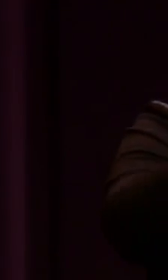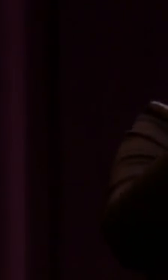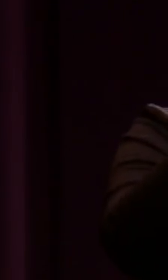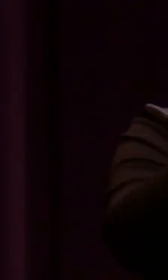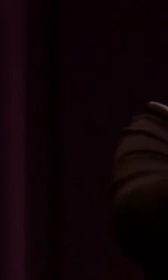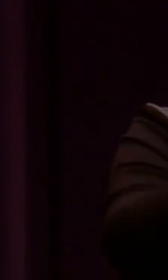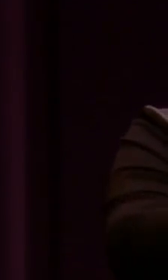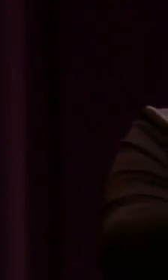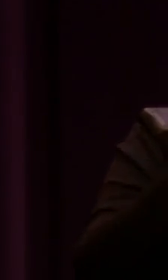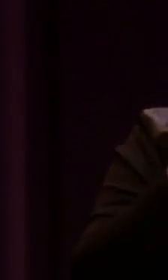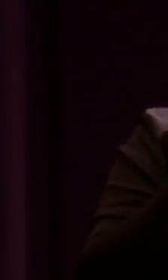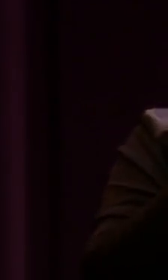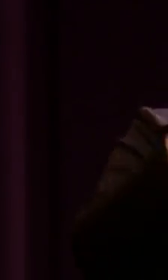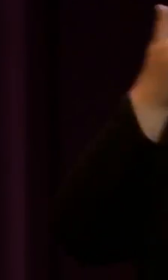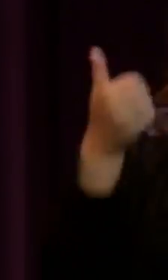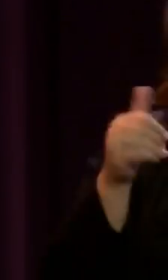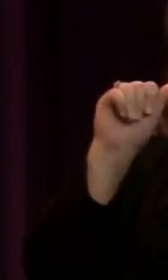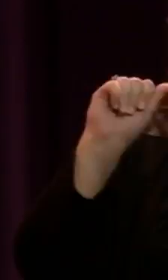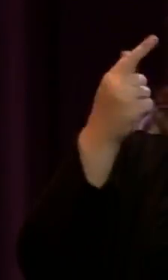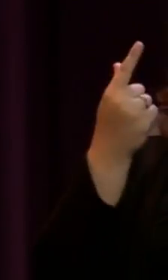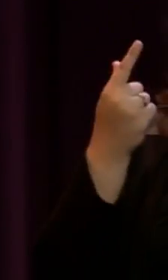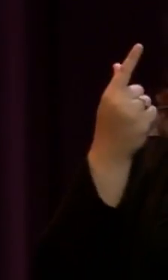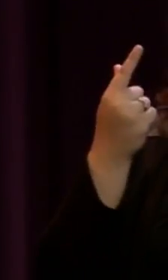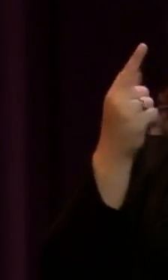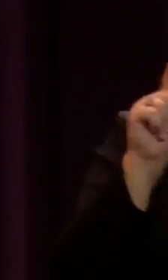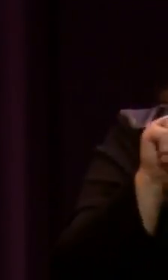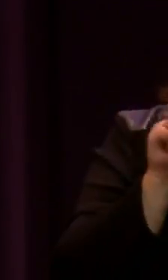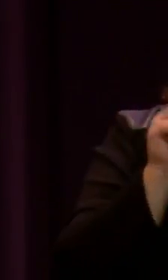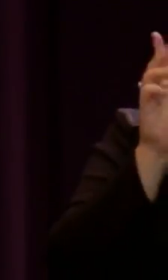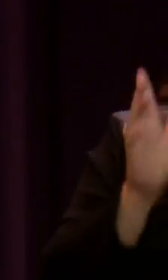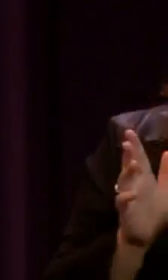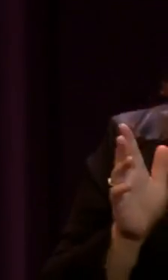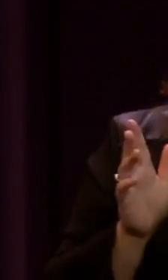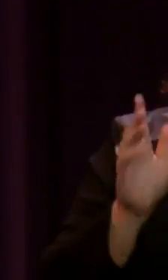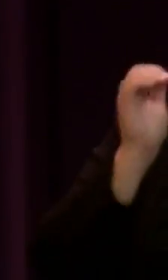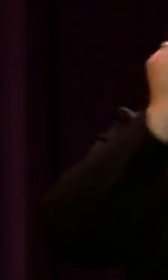OFFICE OF ATTORNEY GENERAL THAT IS ABSOLUTELY EVERY DAY DIRECTLY